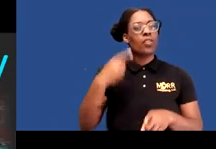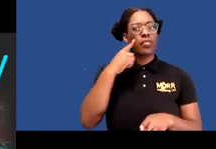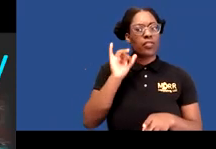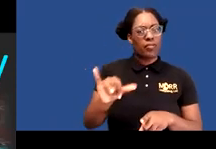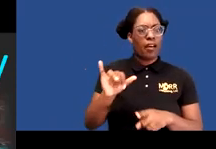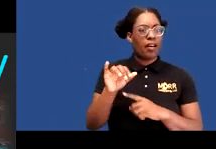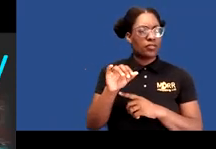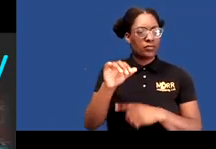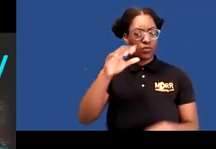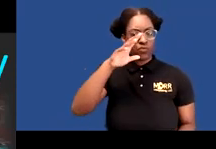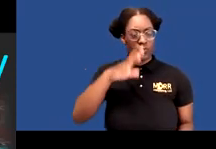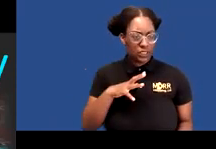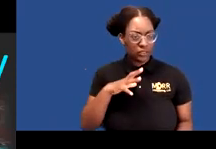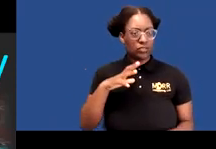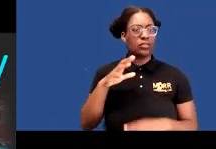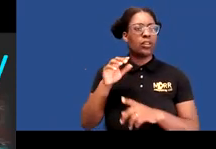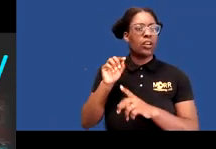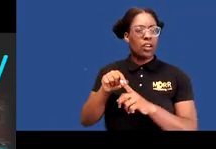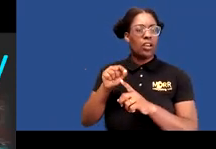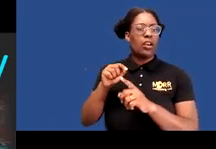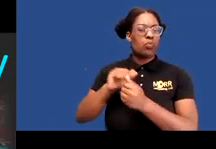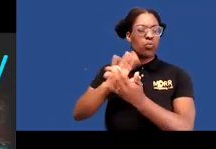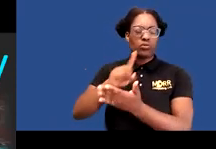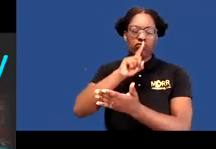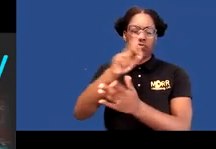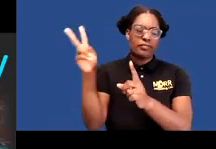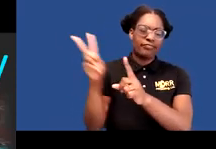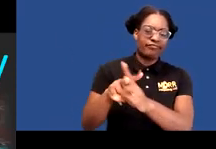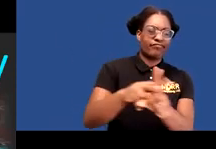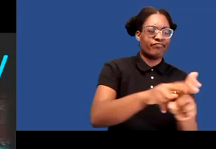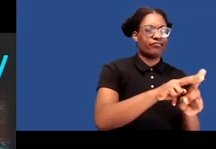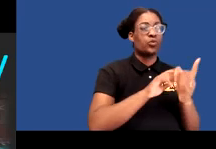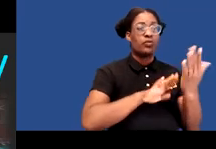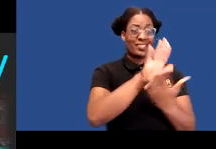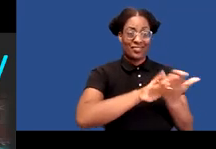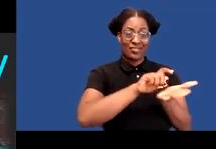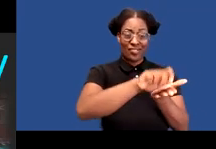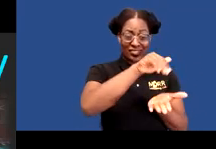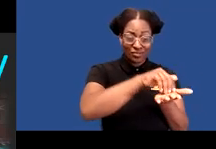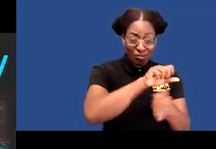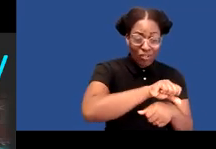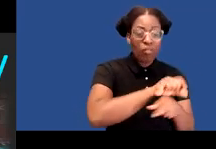to online writing center work and face-to-face writing center work. And if it appeals to you, also I just want to share